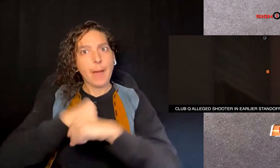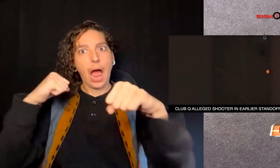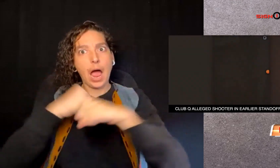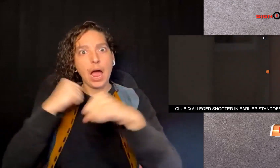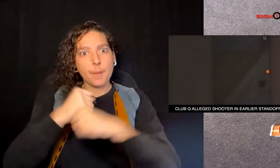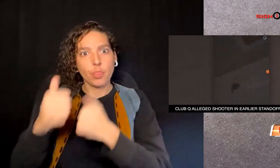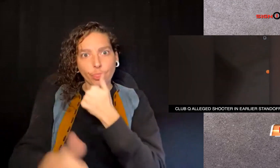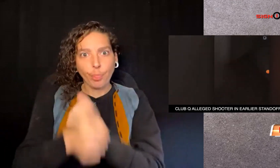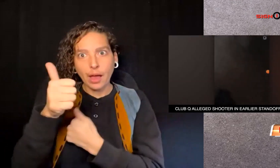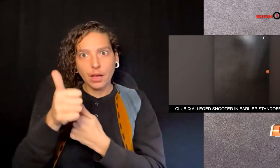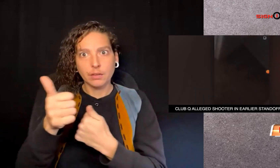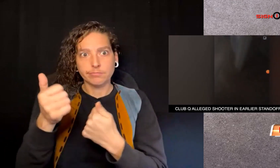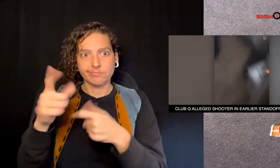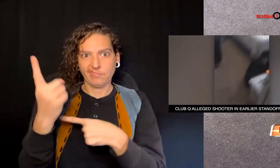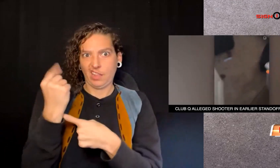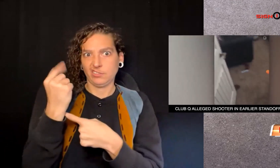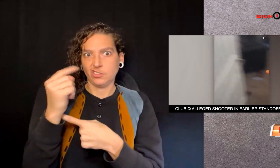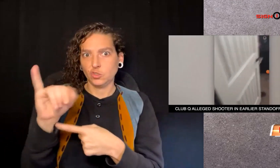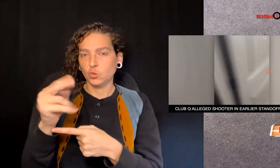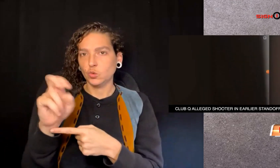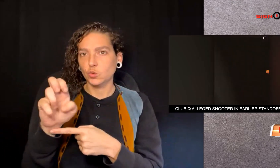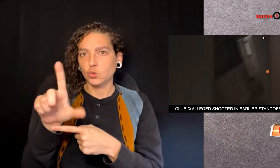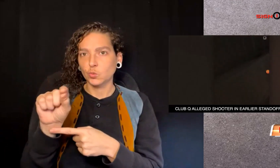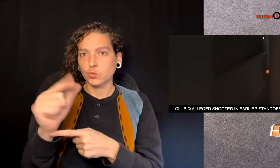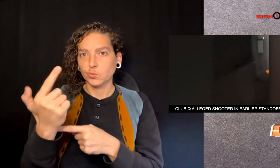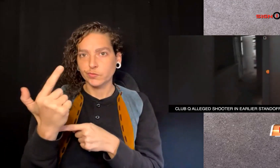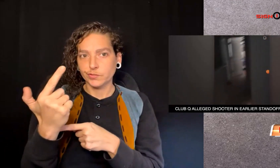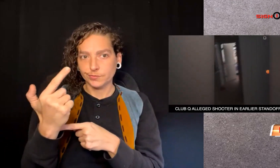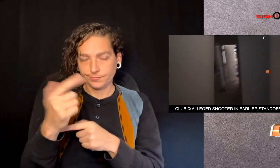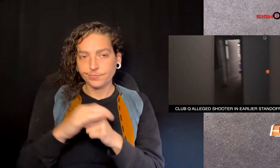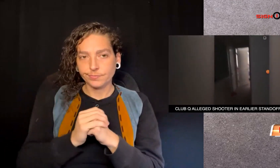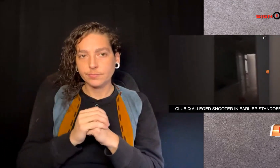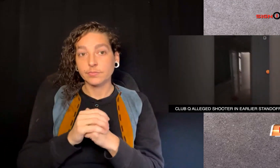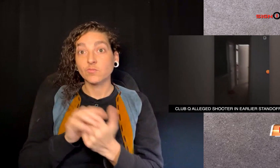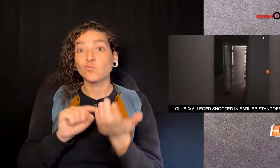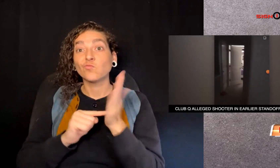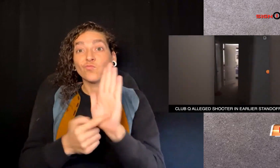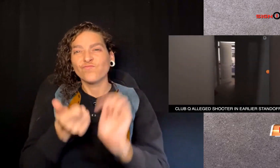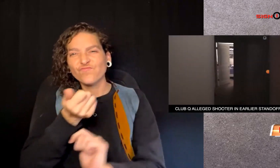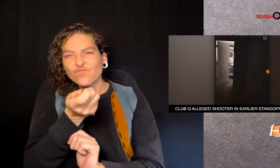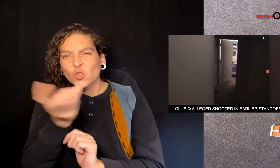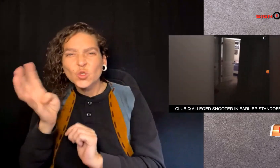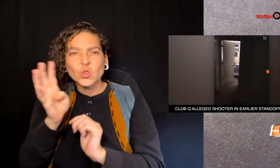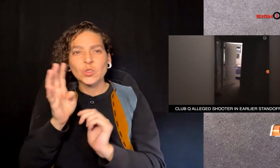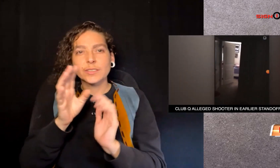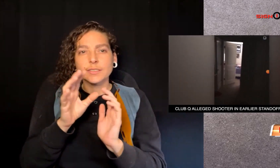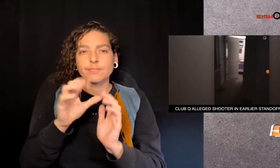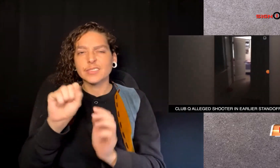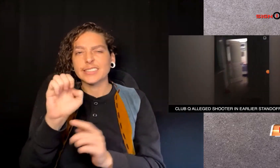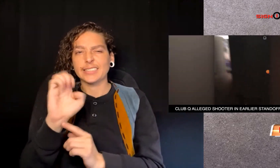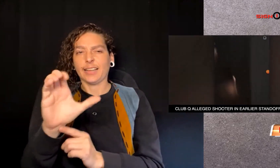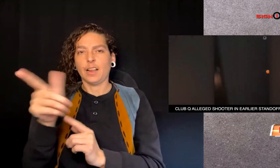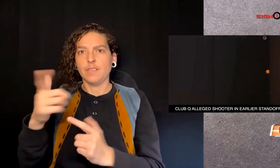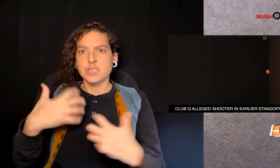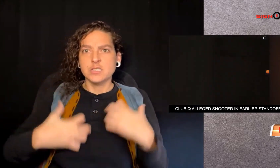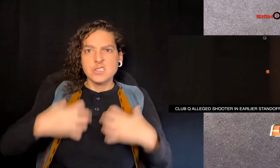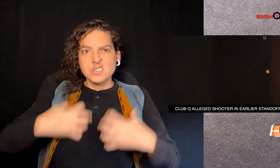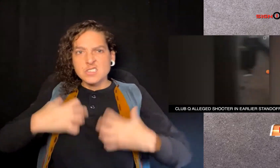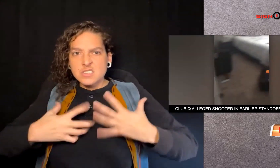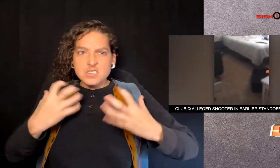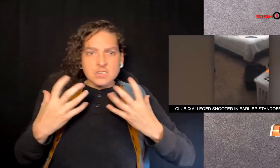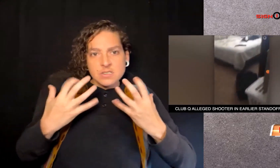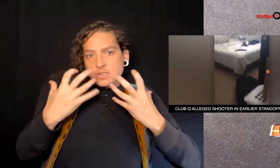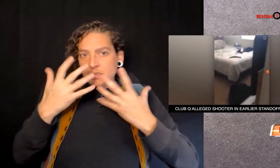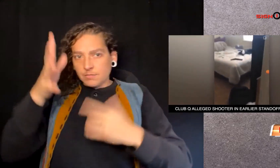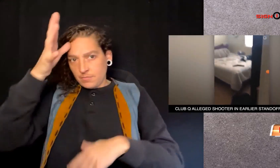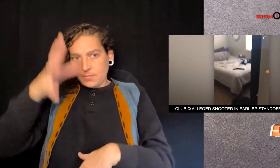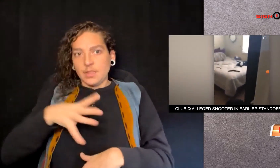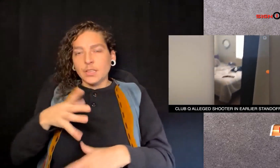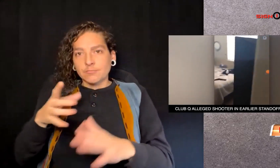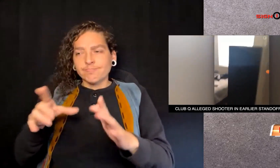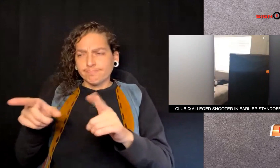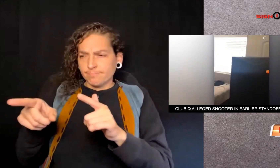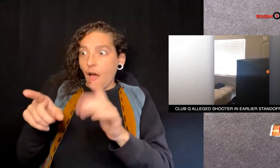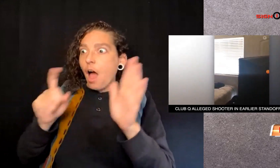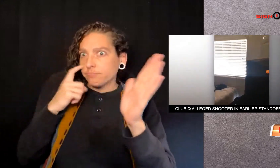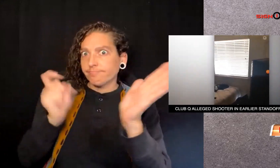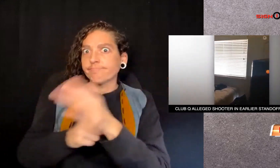making a bomb threat in June 2021 it shows a few seconds of an agitated man identified